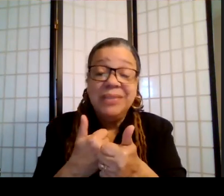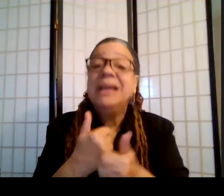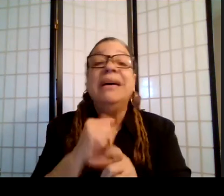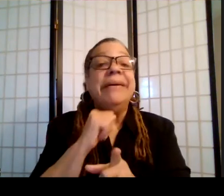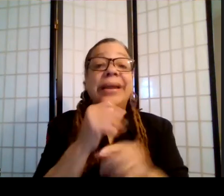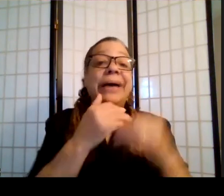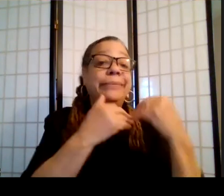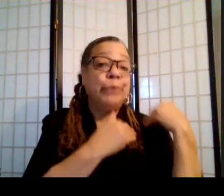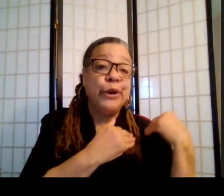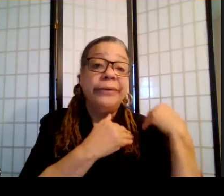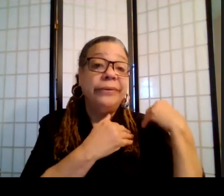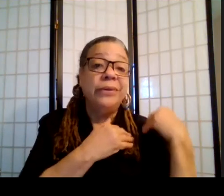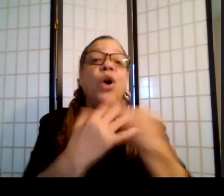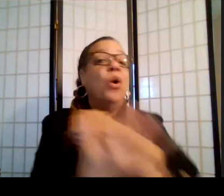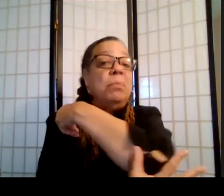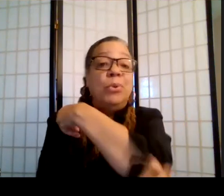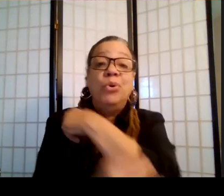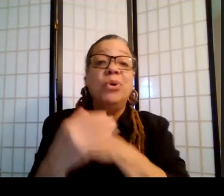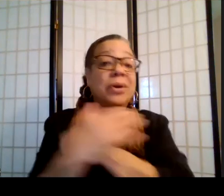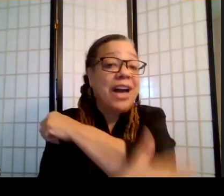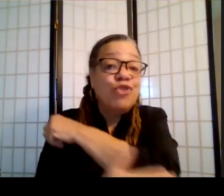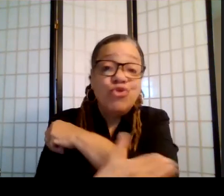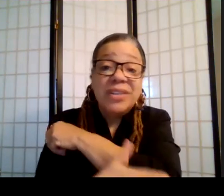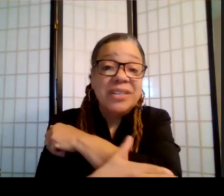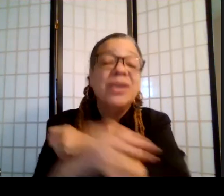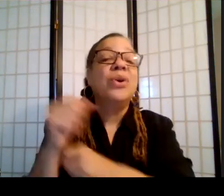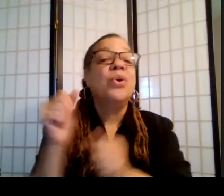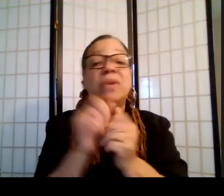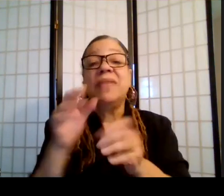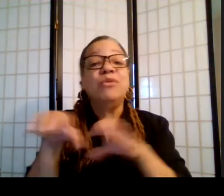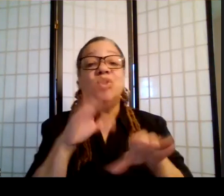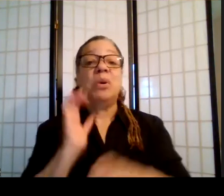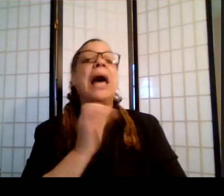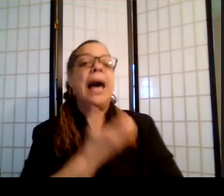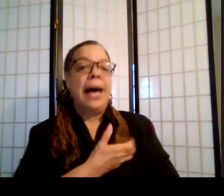disproportionately on poor countries without not doing our uh fair share.